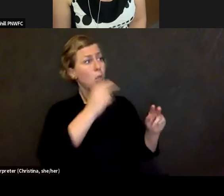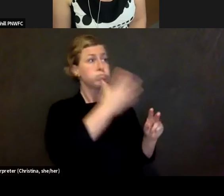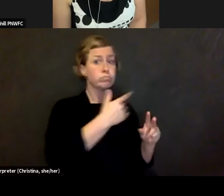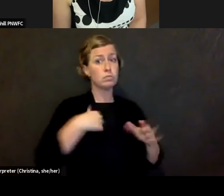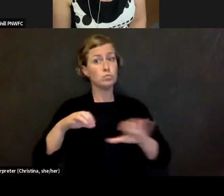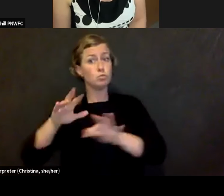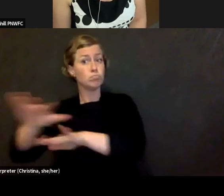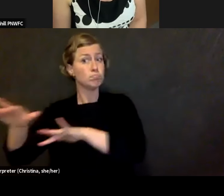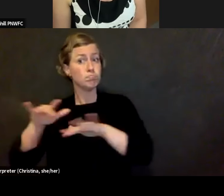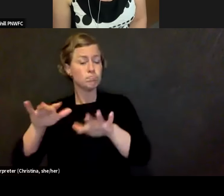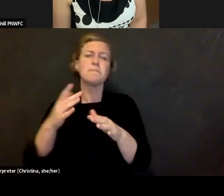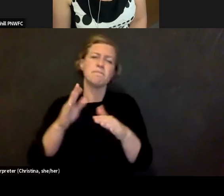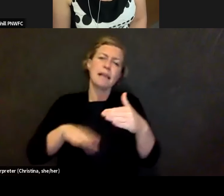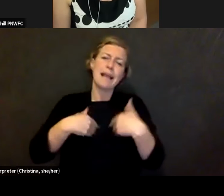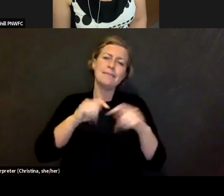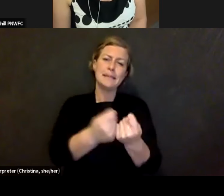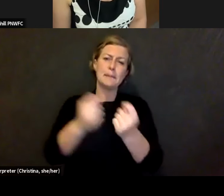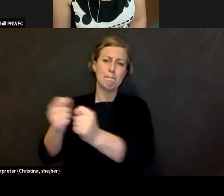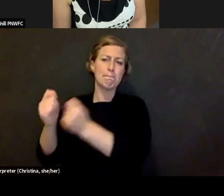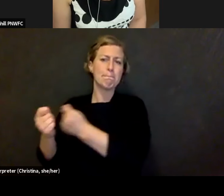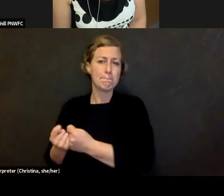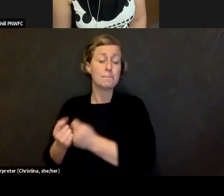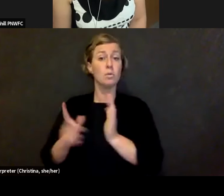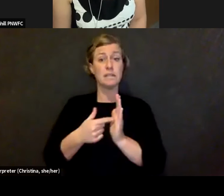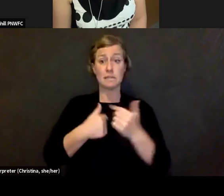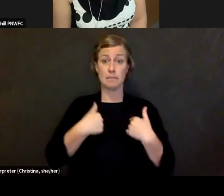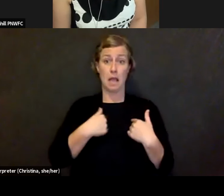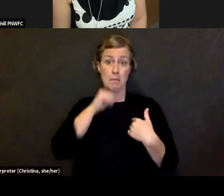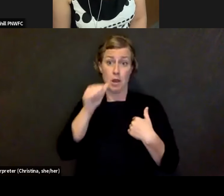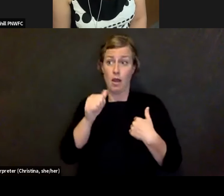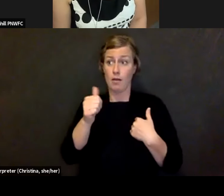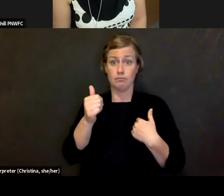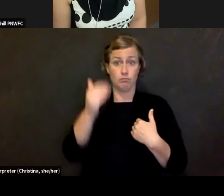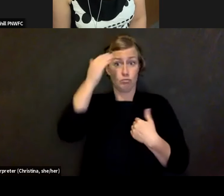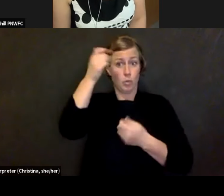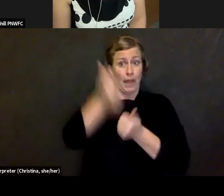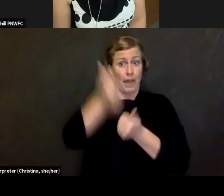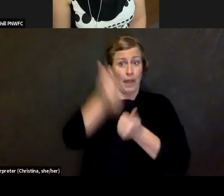the central Oregon peace keepers but a lot of the people that I work with have the chance to do what they feel is necessary and